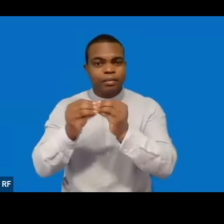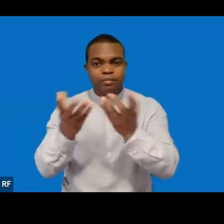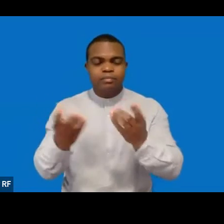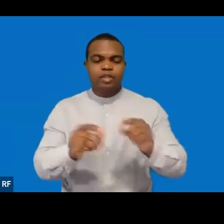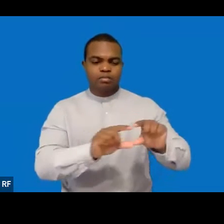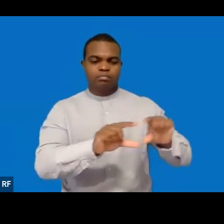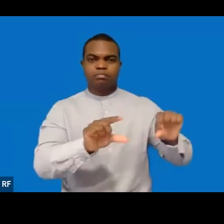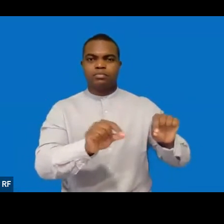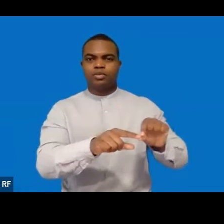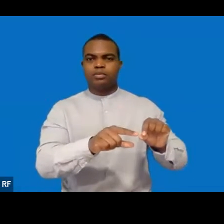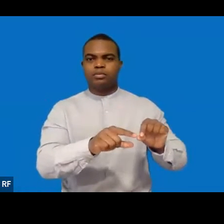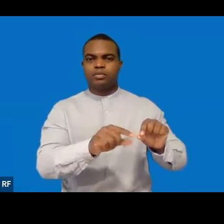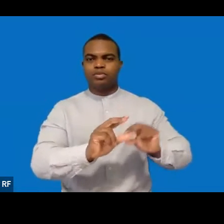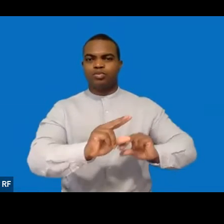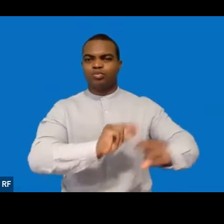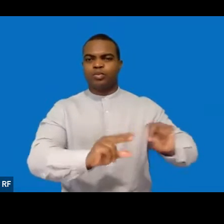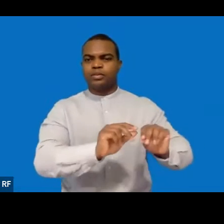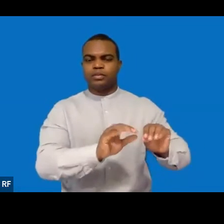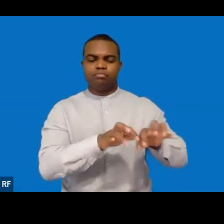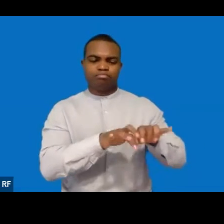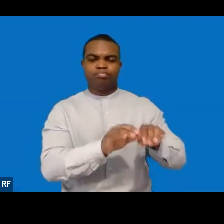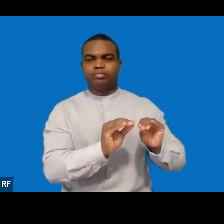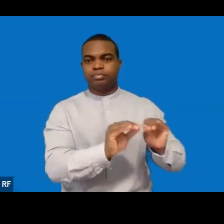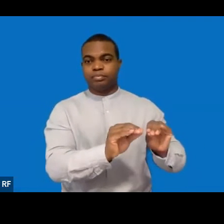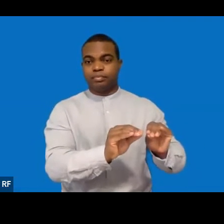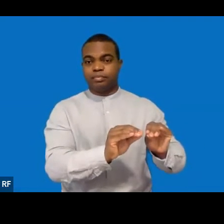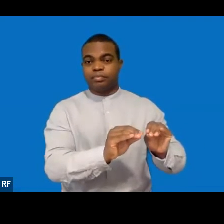It's the one we will check for questions regarding content.